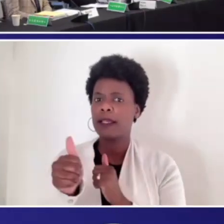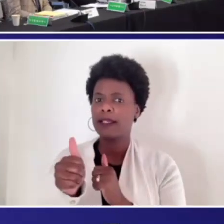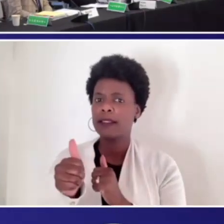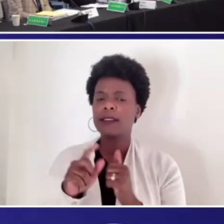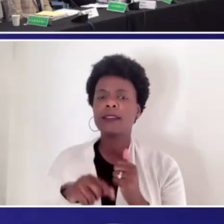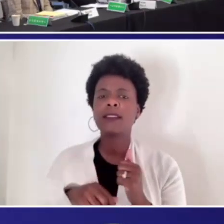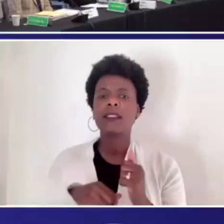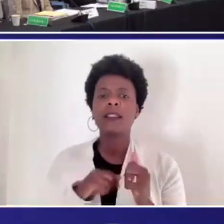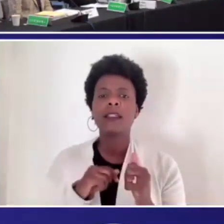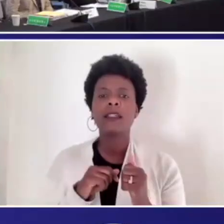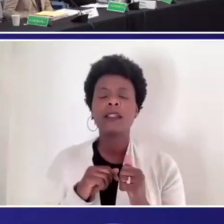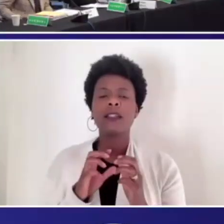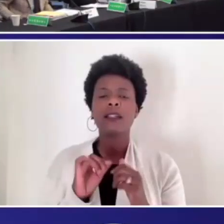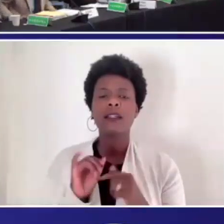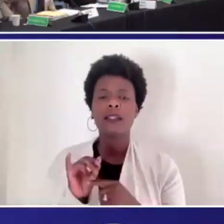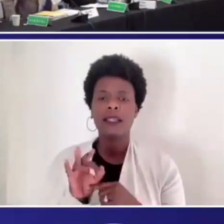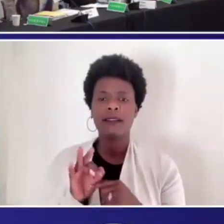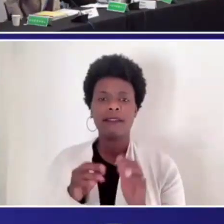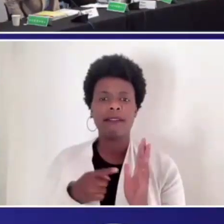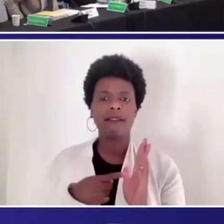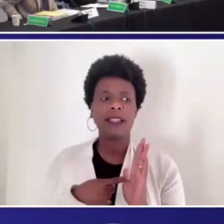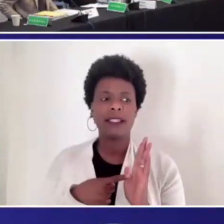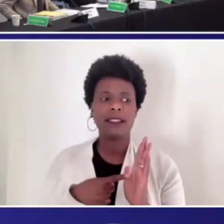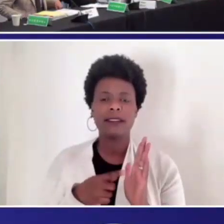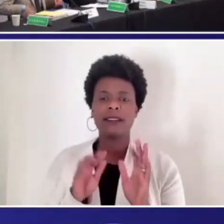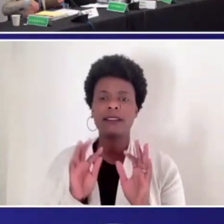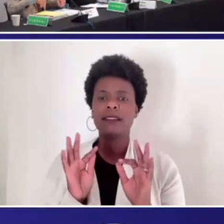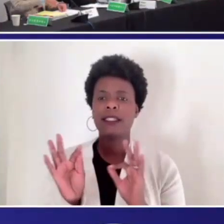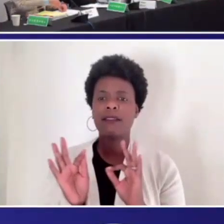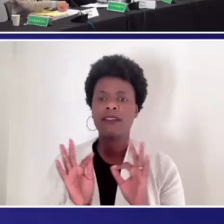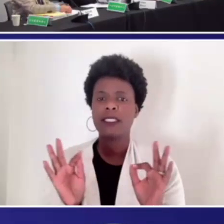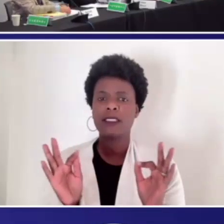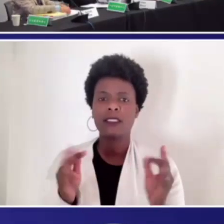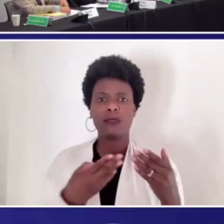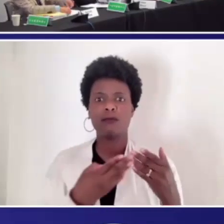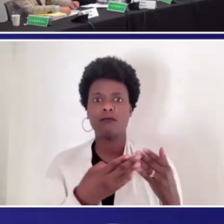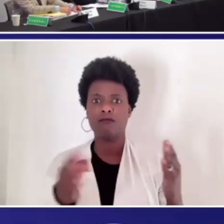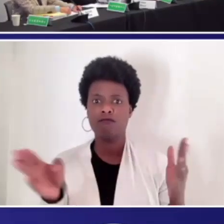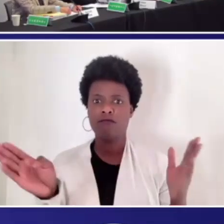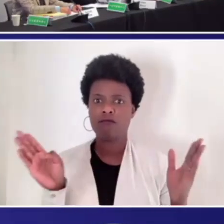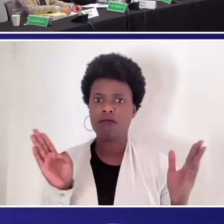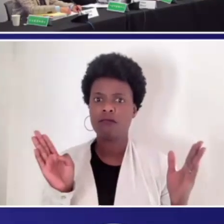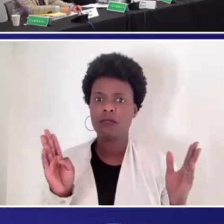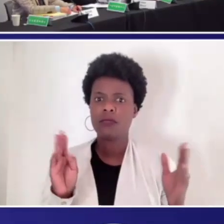given that this is -- this definition is, is too broad to actually implement, the Department needs to